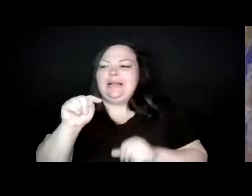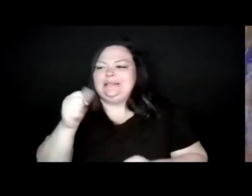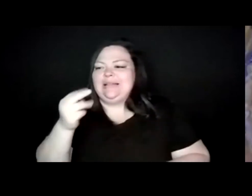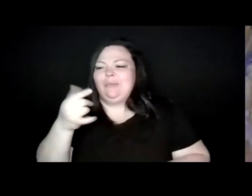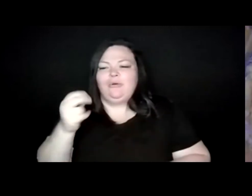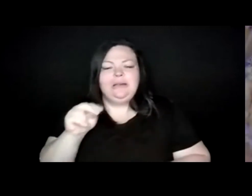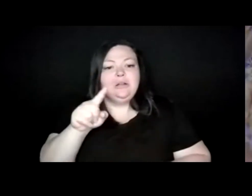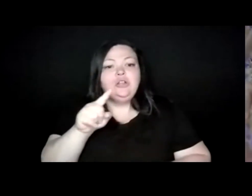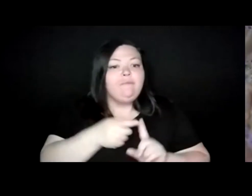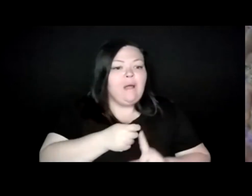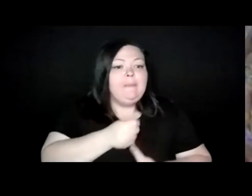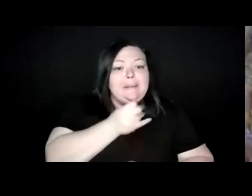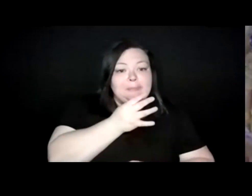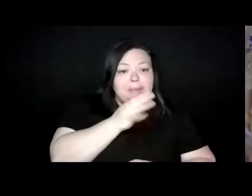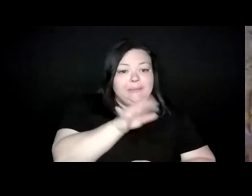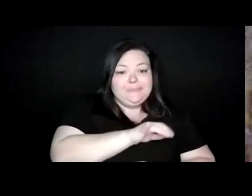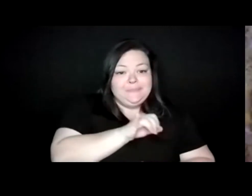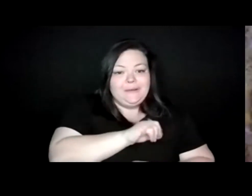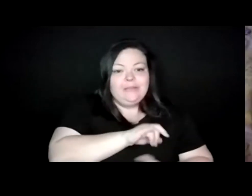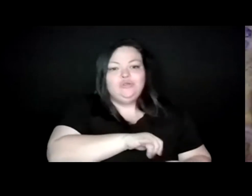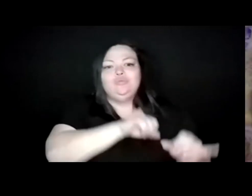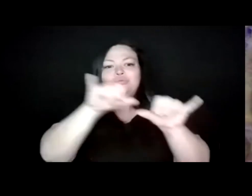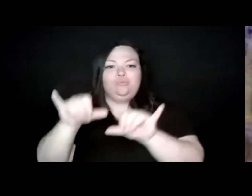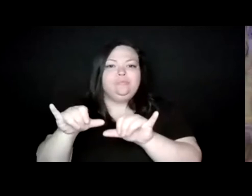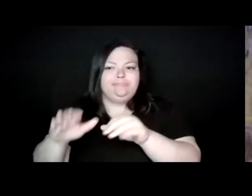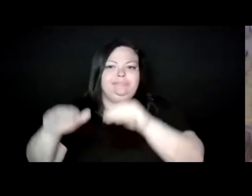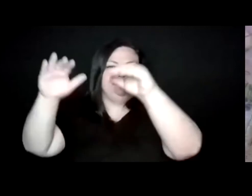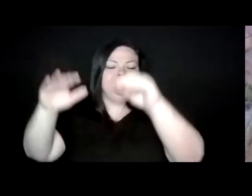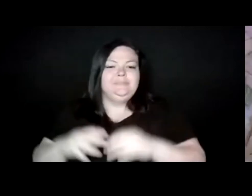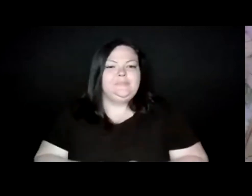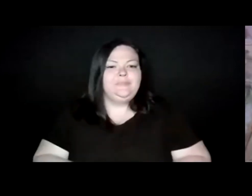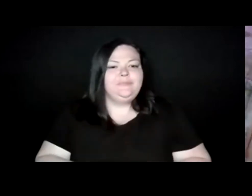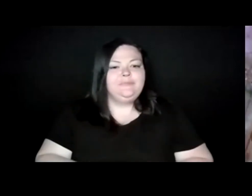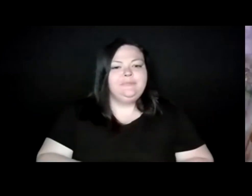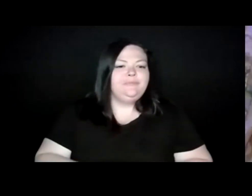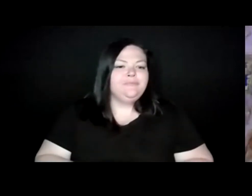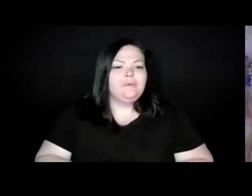from mama sita’s sinigang sa sampalok mix packets.// kumain ka na ba?//